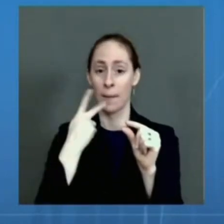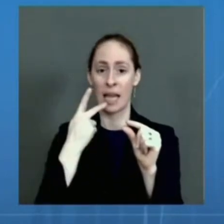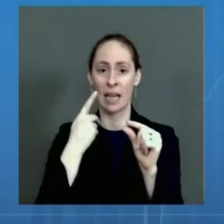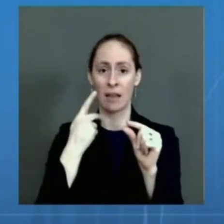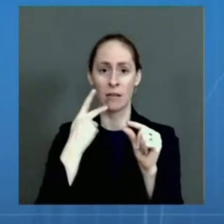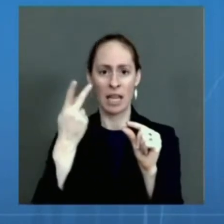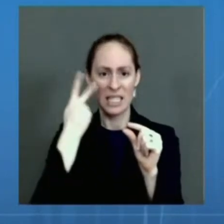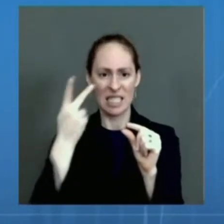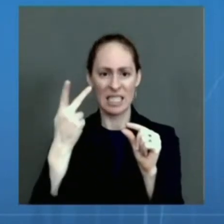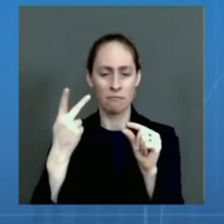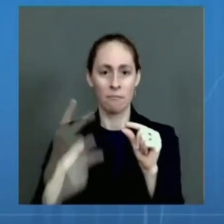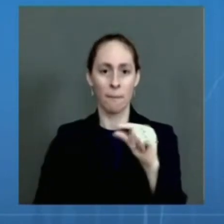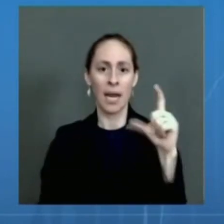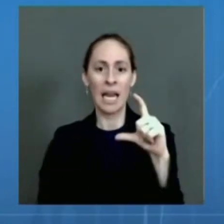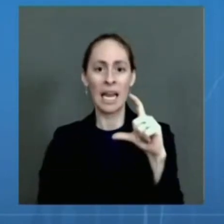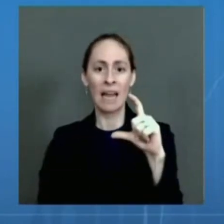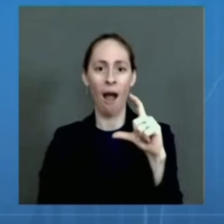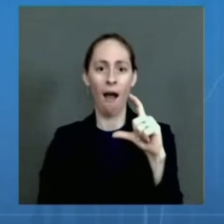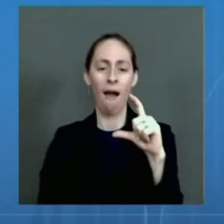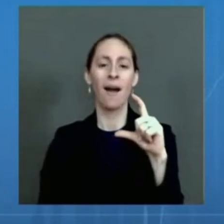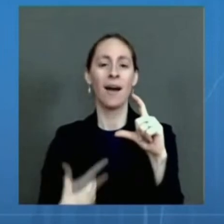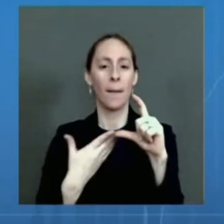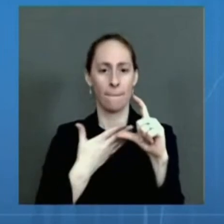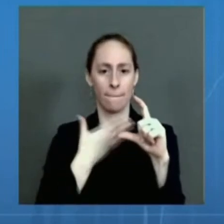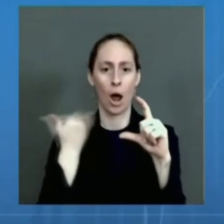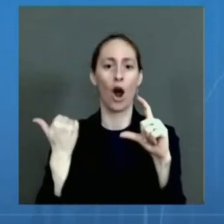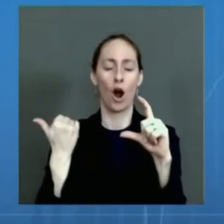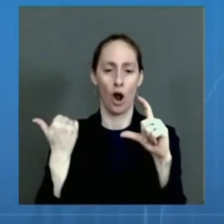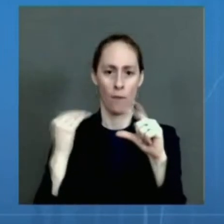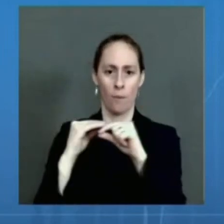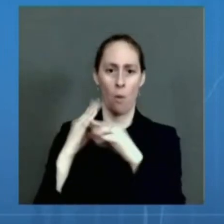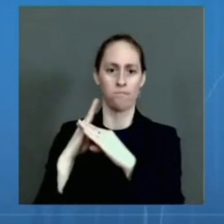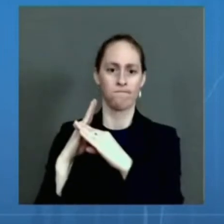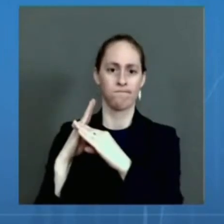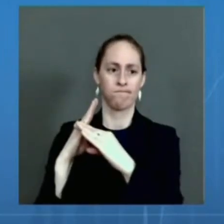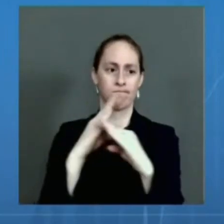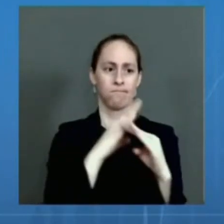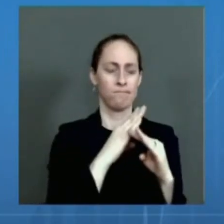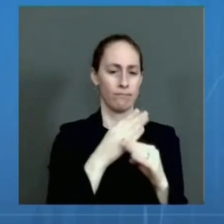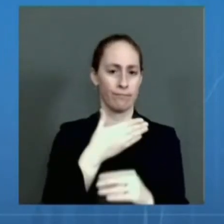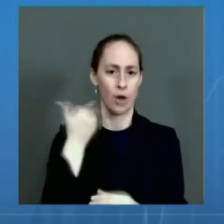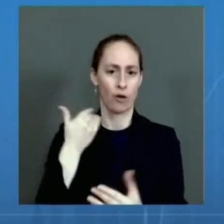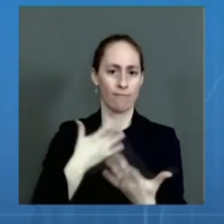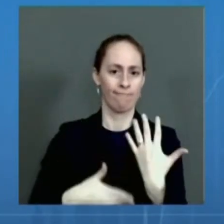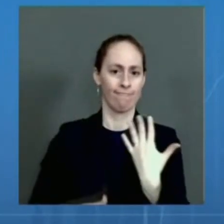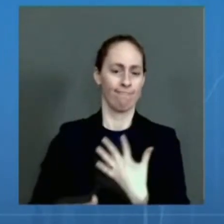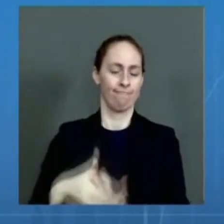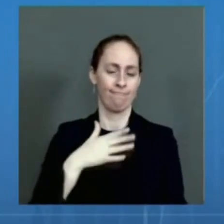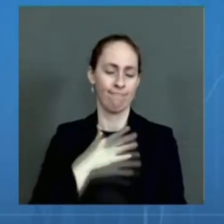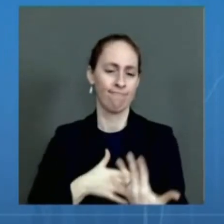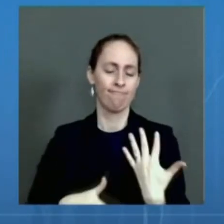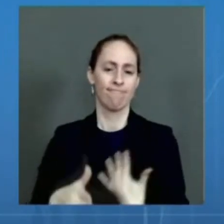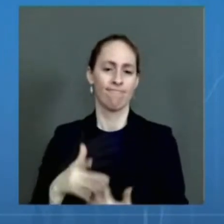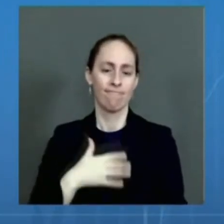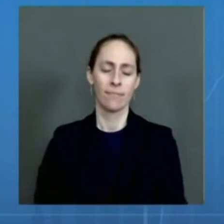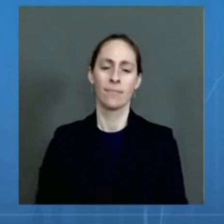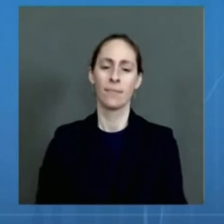FOR EXAMPLE IF YOU LOOK AT THE OMICRON COMPARING IN THE DUKE